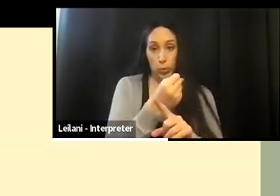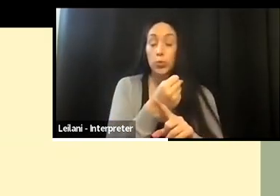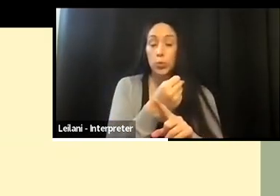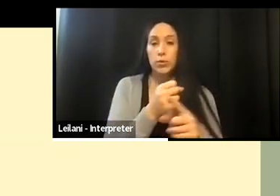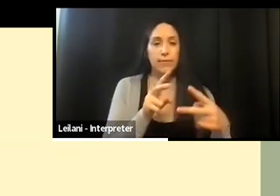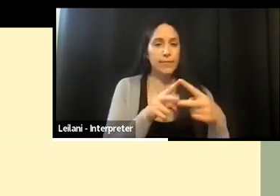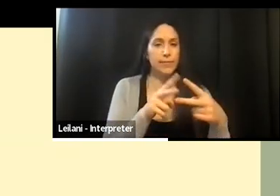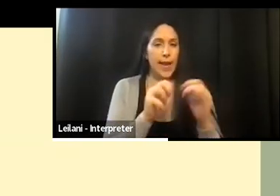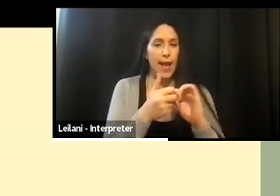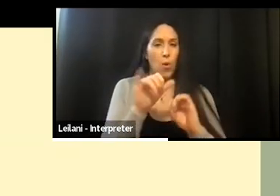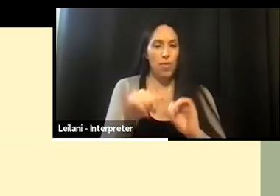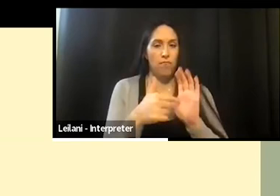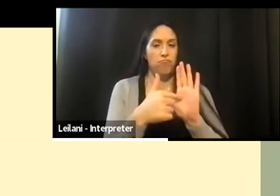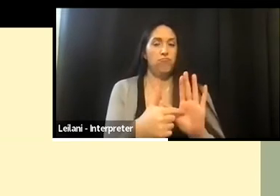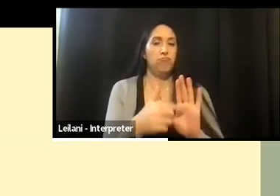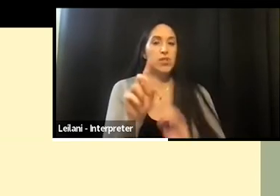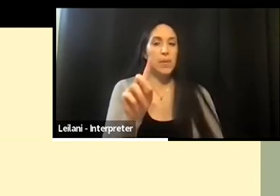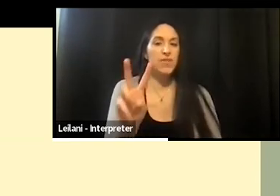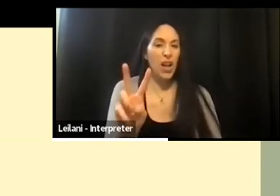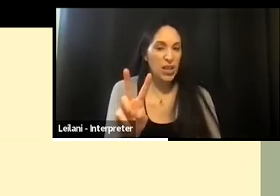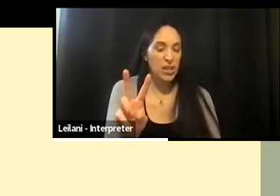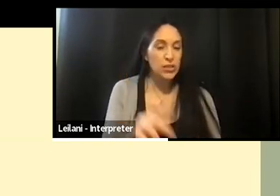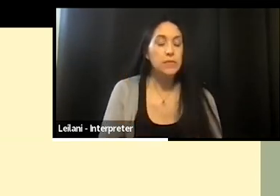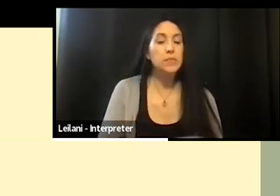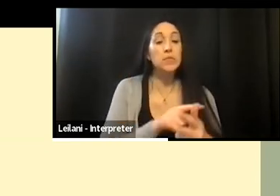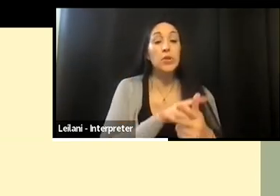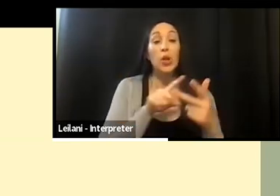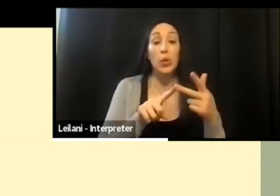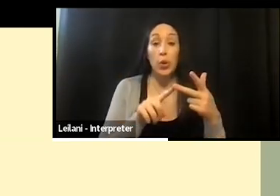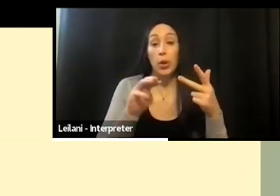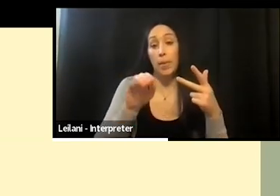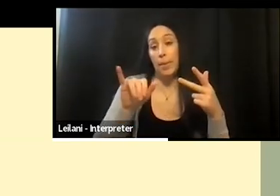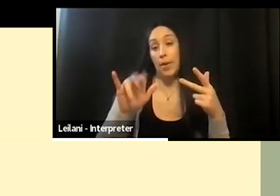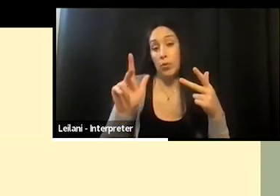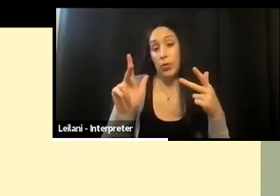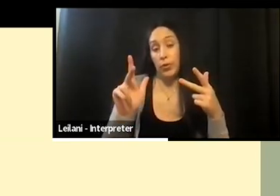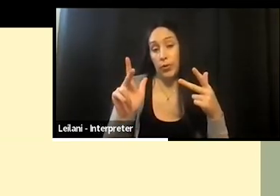of domestic violence. And then our third training will be May 23rd.